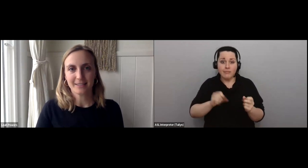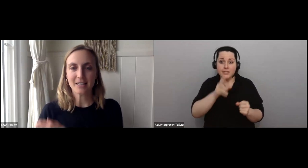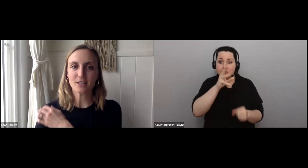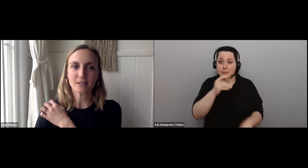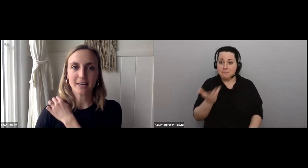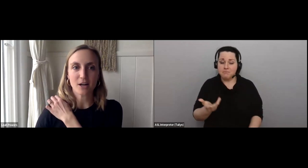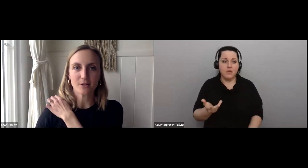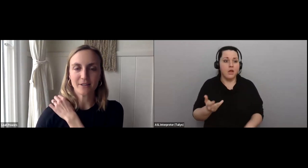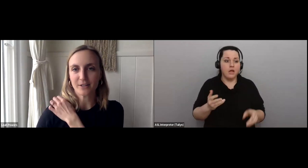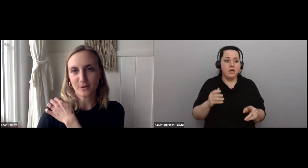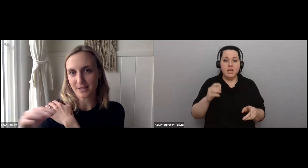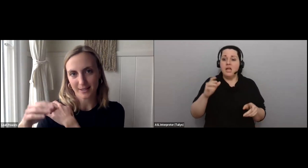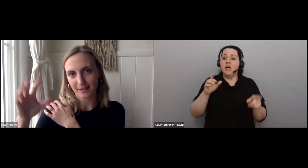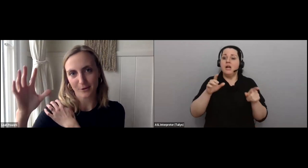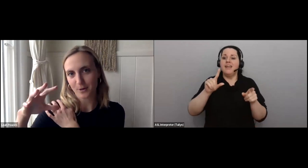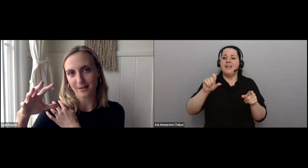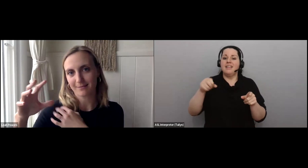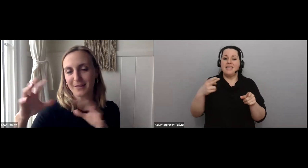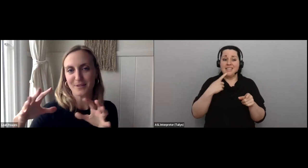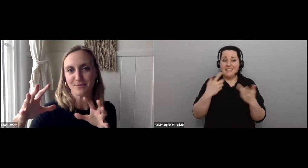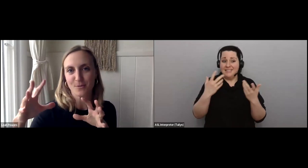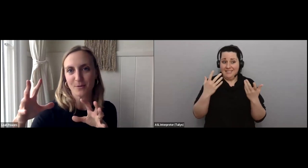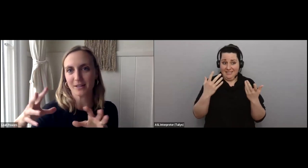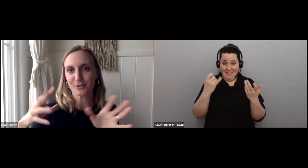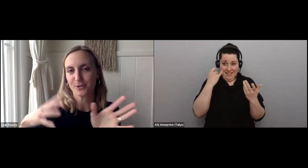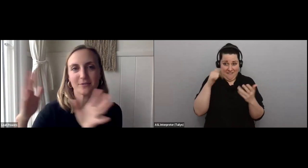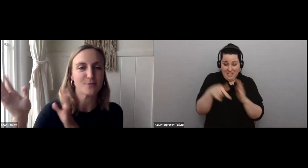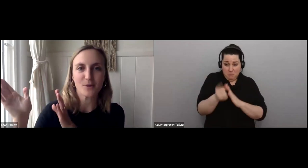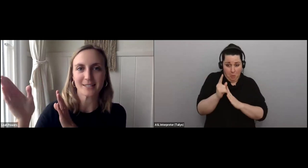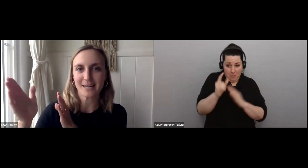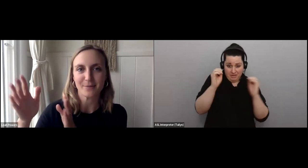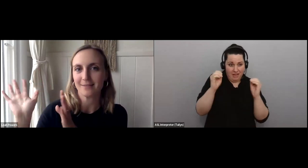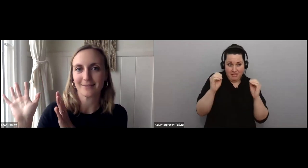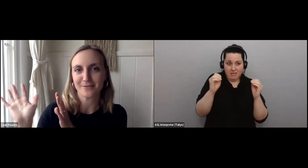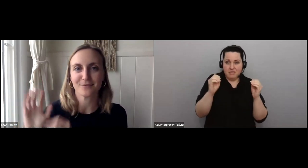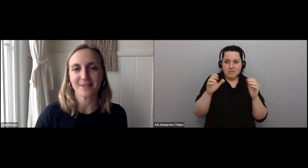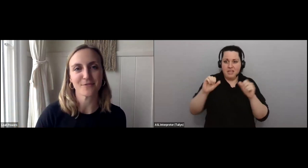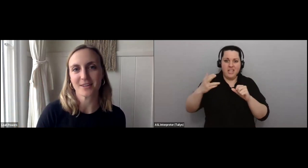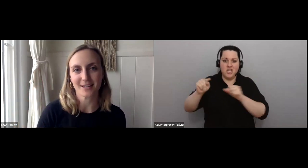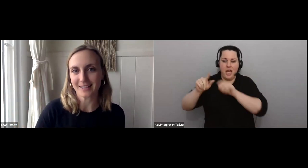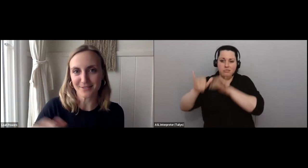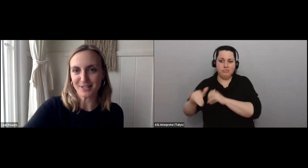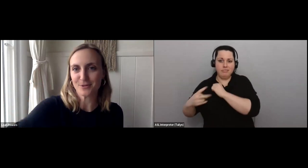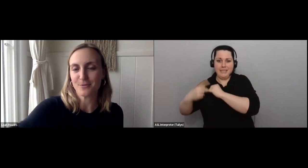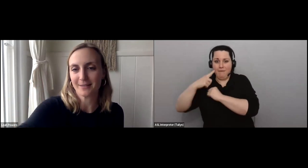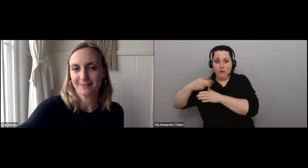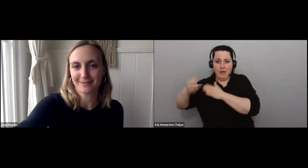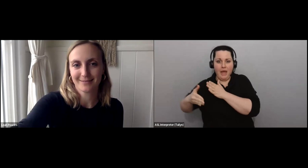Leah: And I'll yeah. Also, I figured if there was nothing like right in this moment, we can also, if someone wants to type it and save it for the end. That's fine, too. But